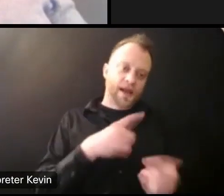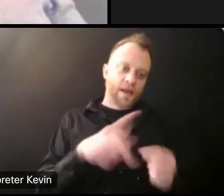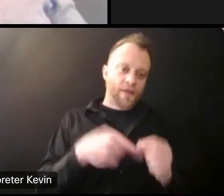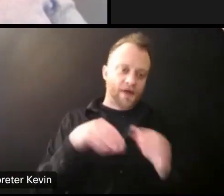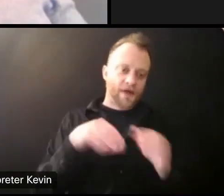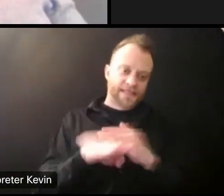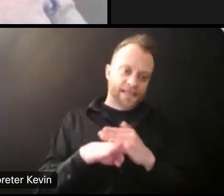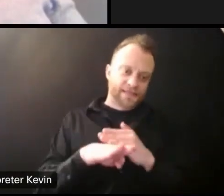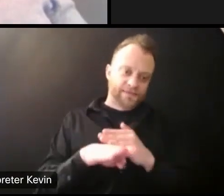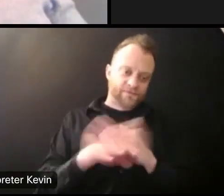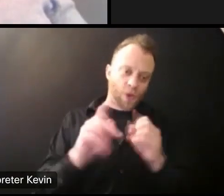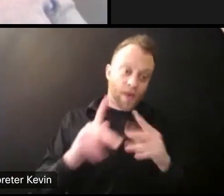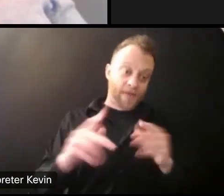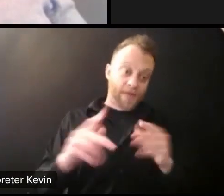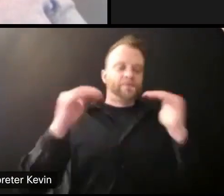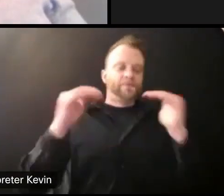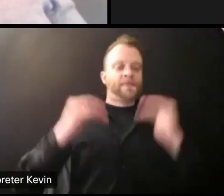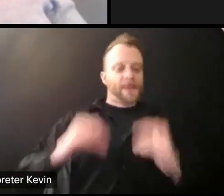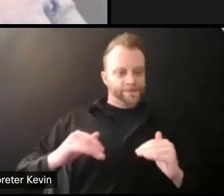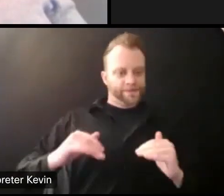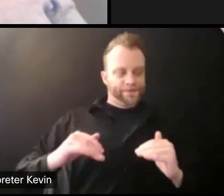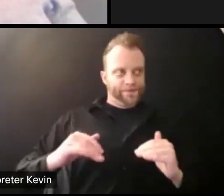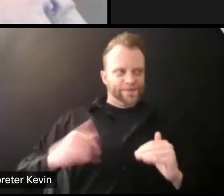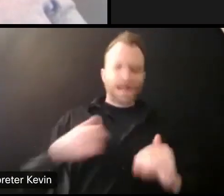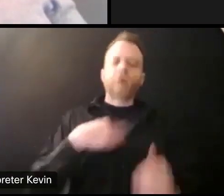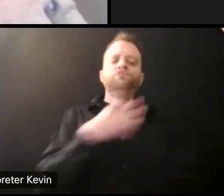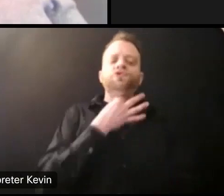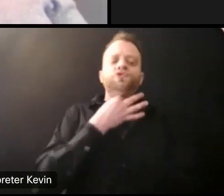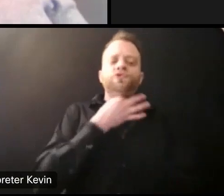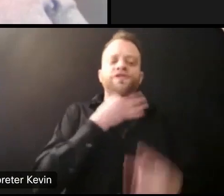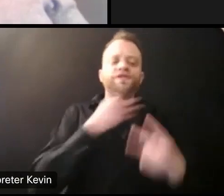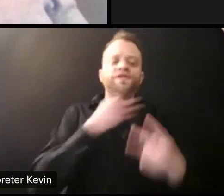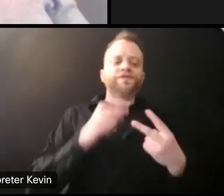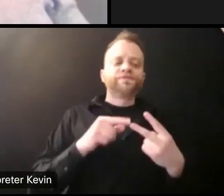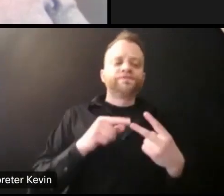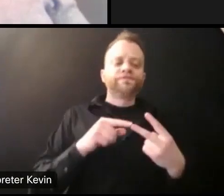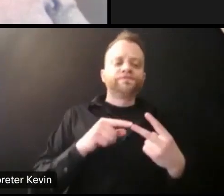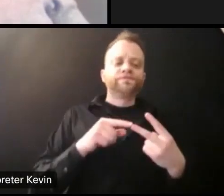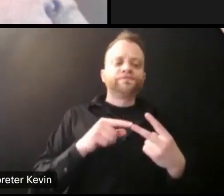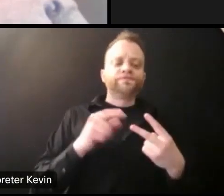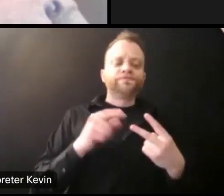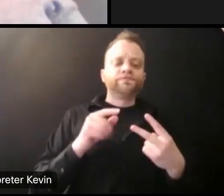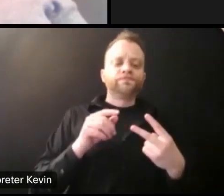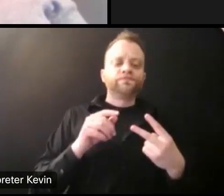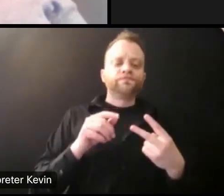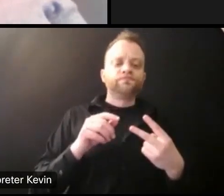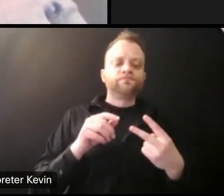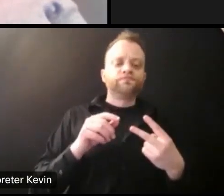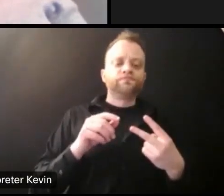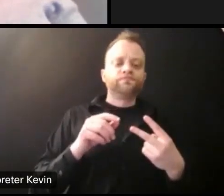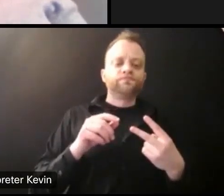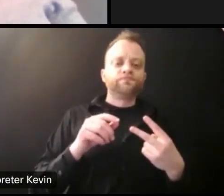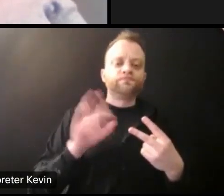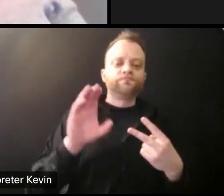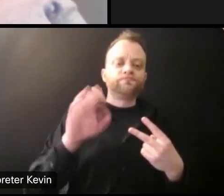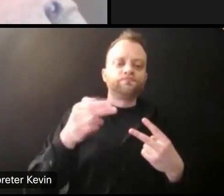because you mentioned in terms of opening the checking account, and we don't get the allotment